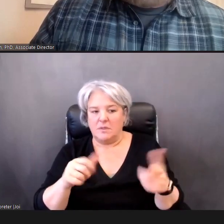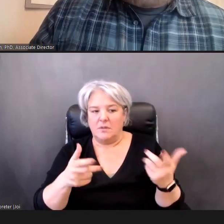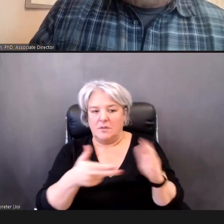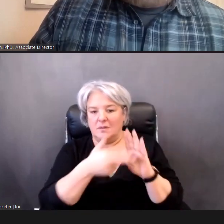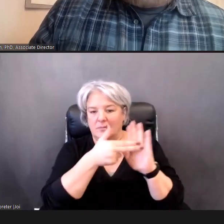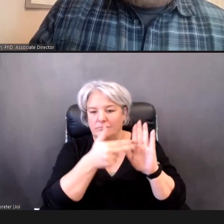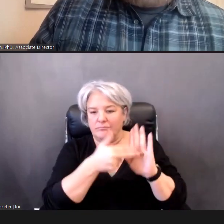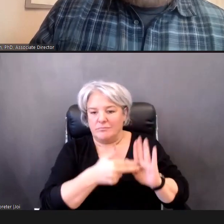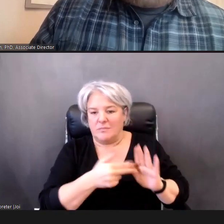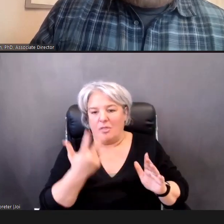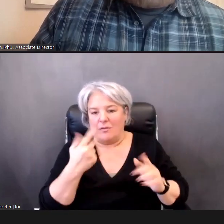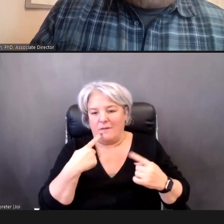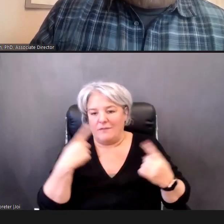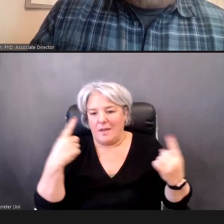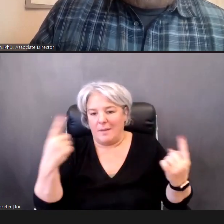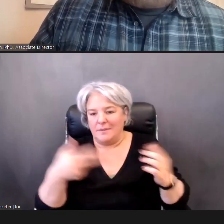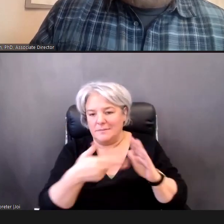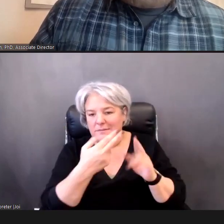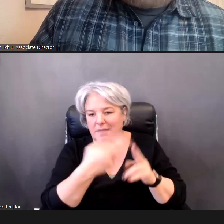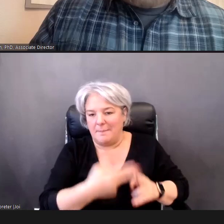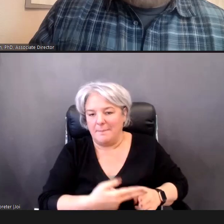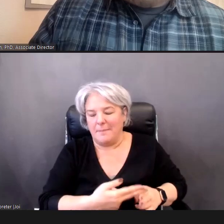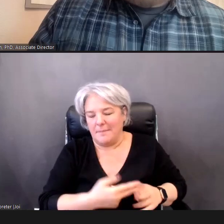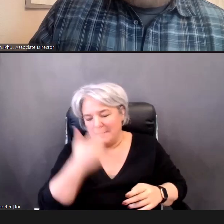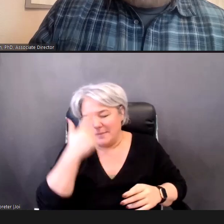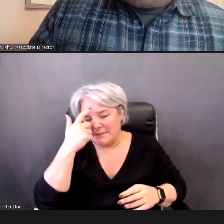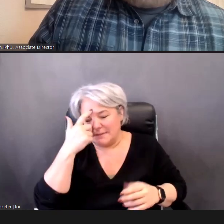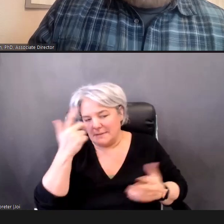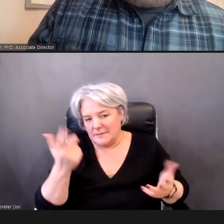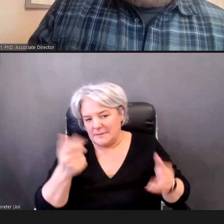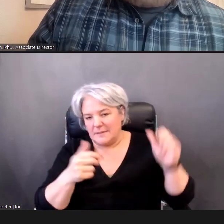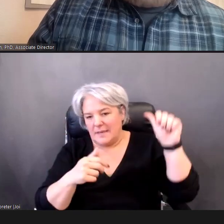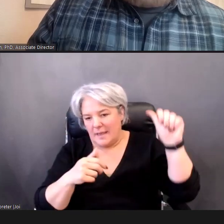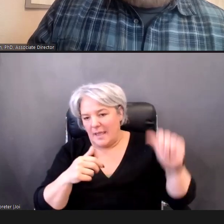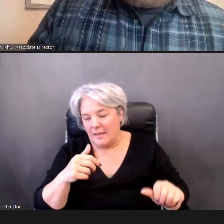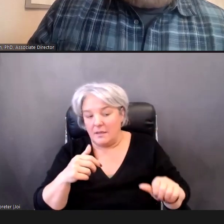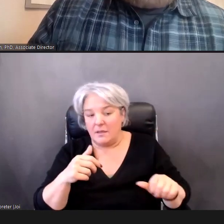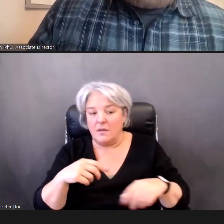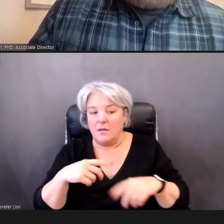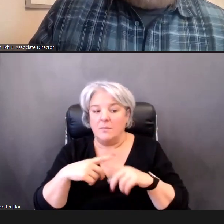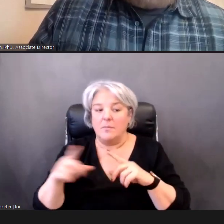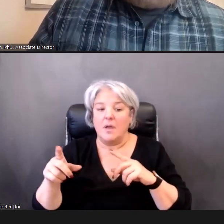well-known Brands it makes sense um